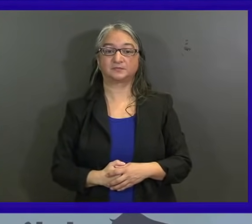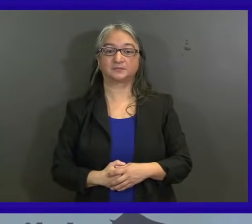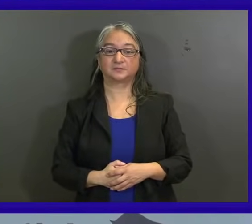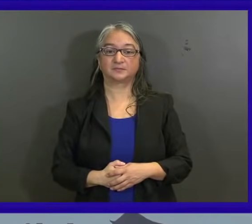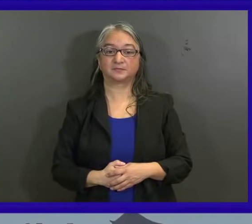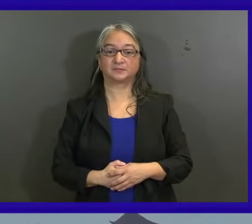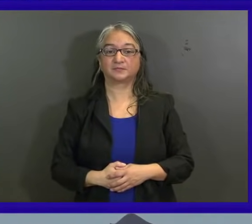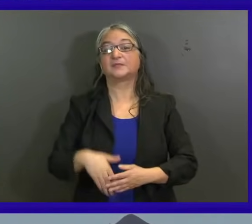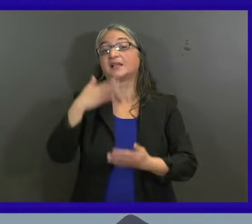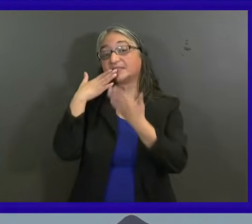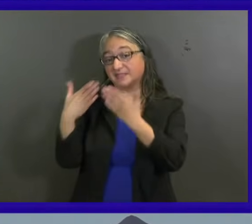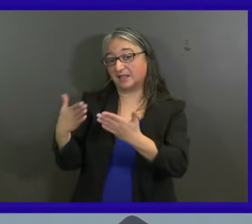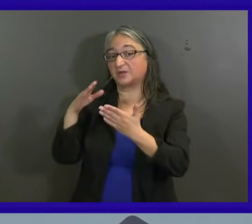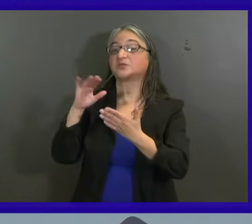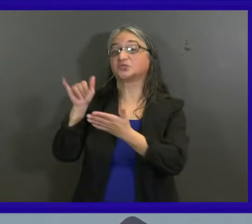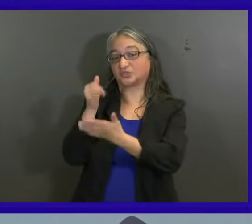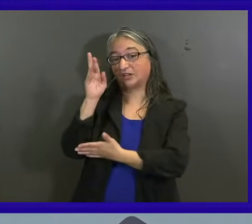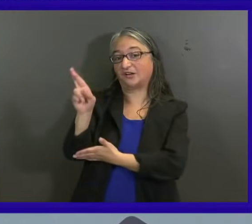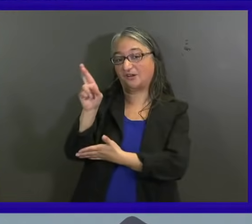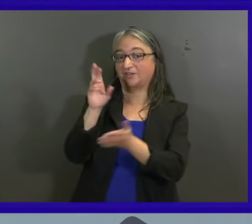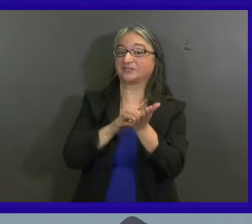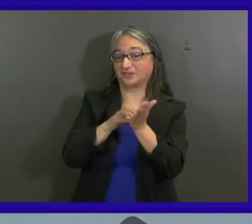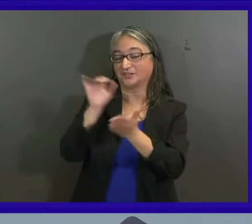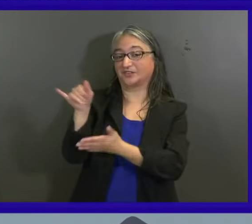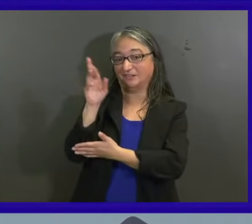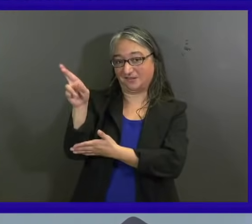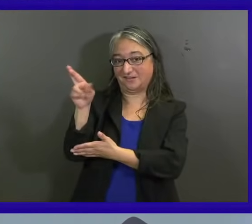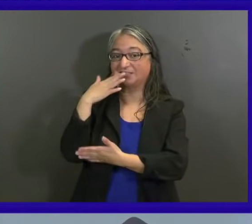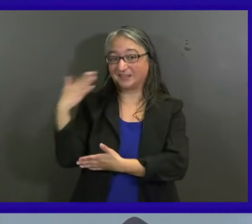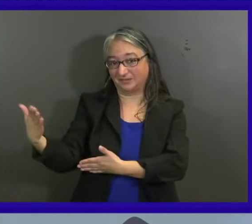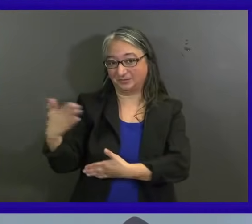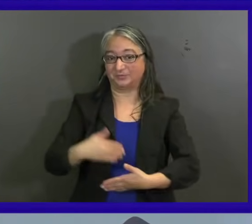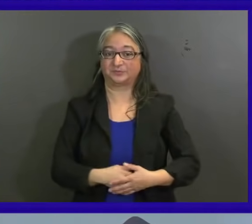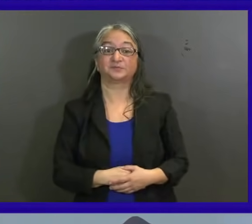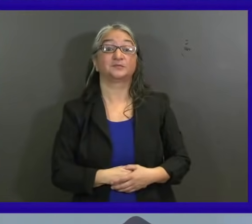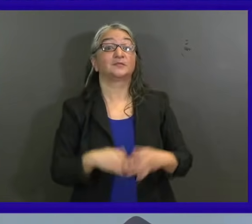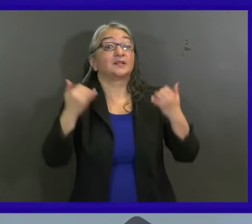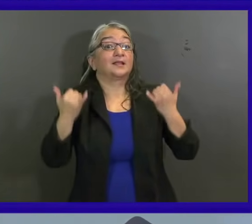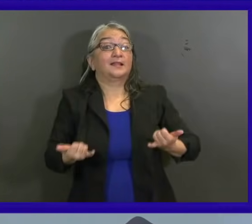thank you dr reimer and thank you to manitobans who've been vaccinated and are doing their part